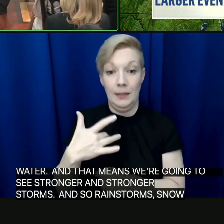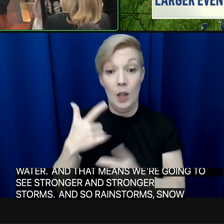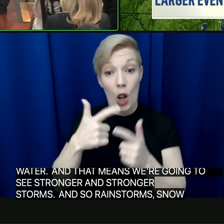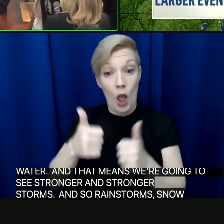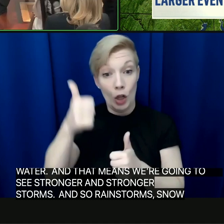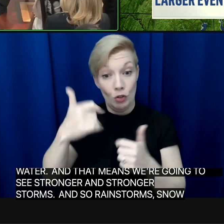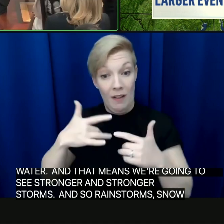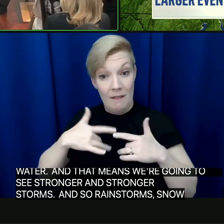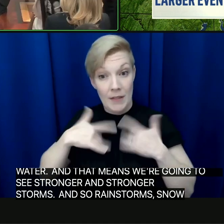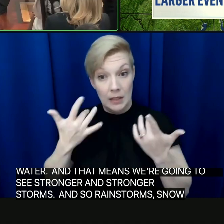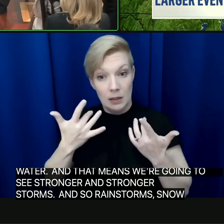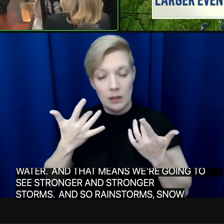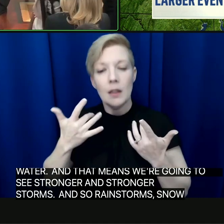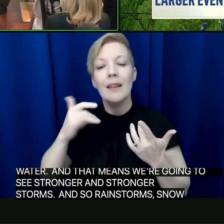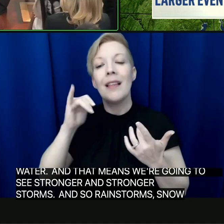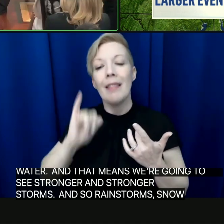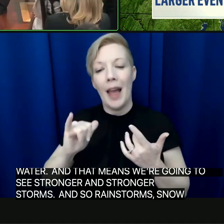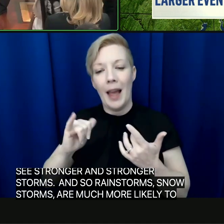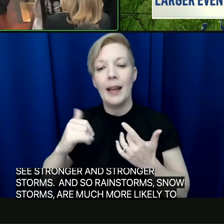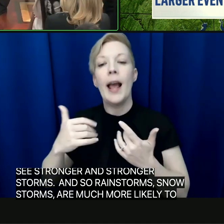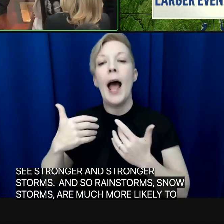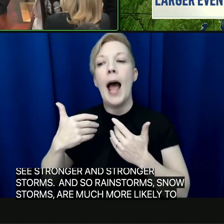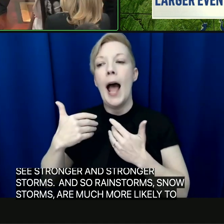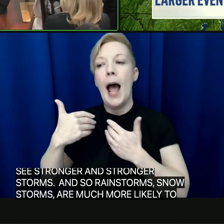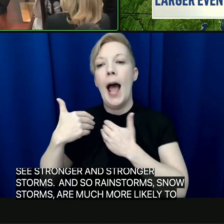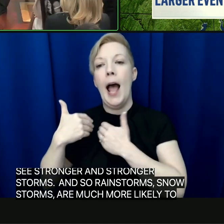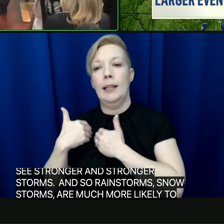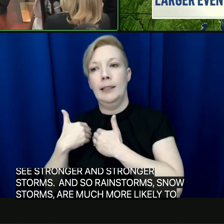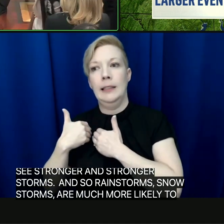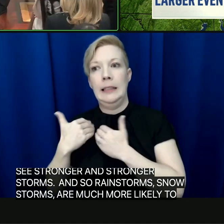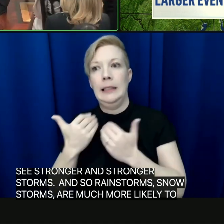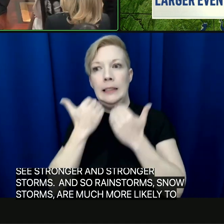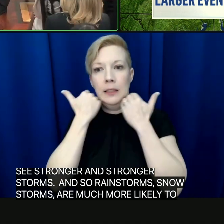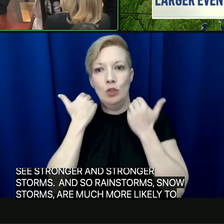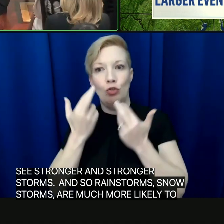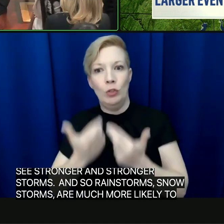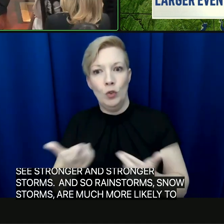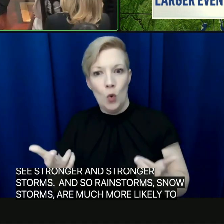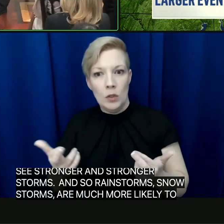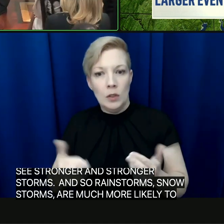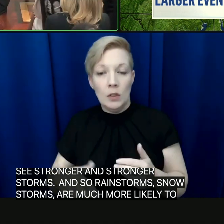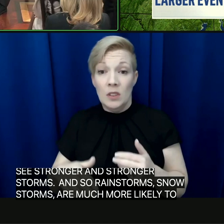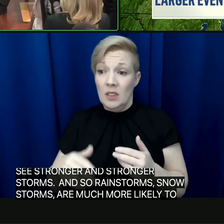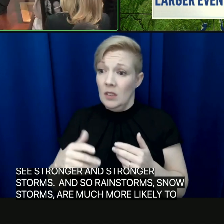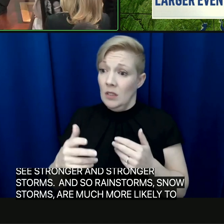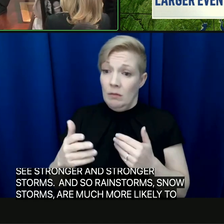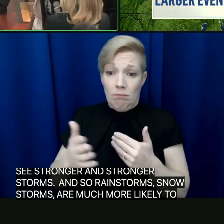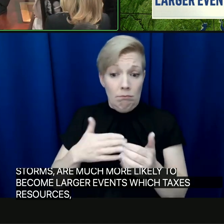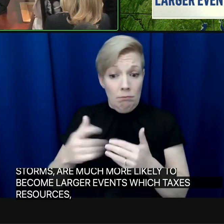which taxes resources, governmentally private sector across the board